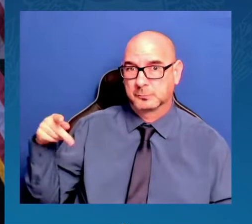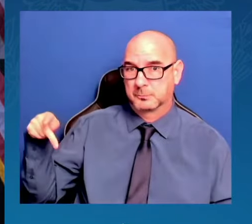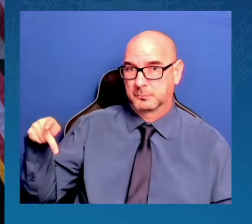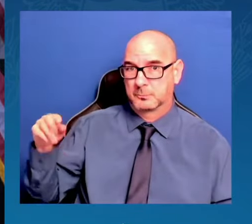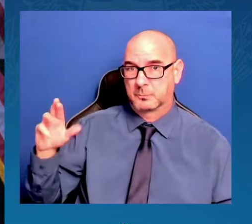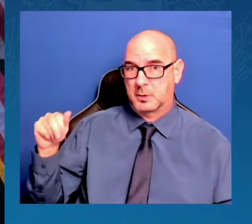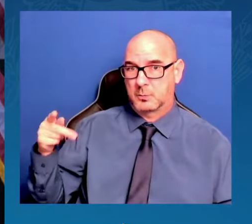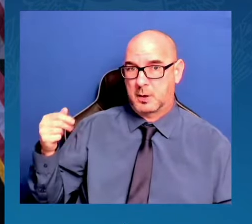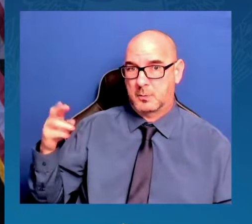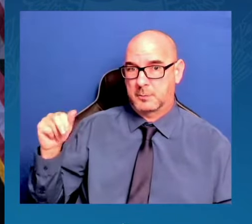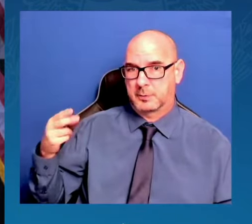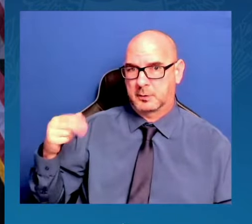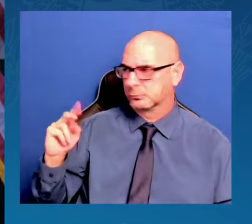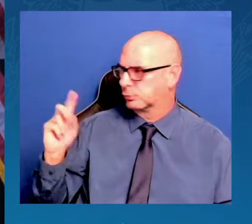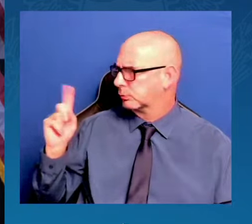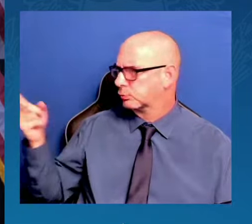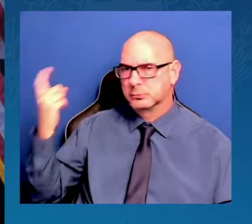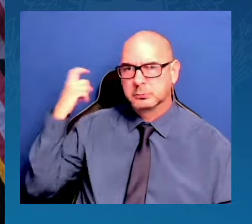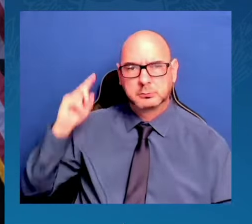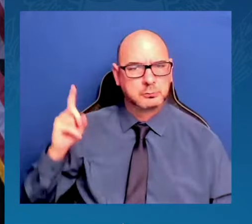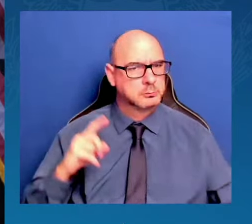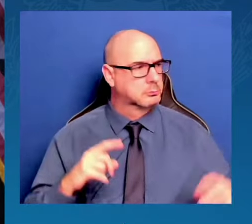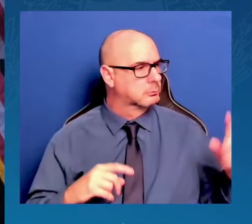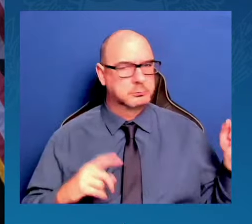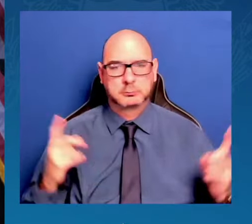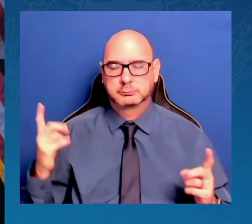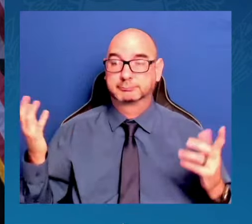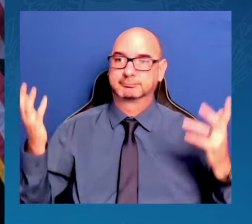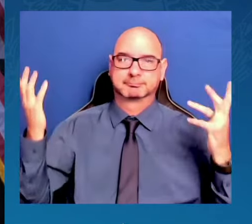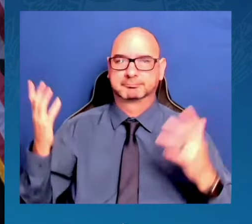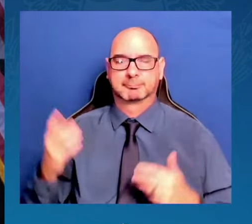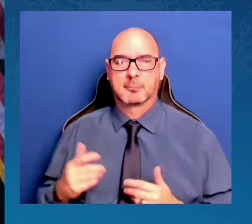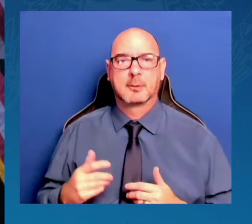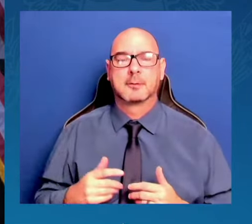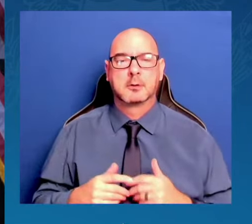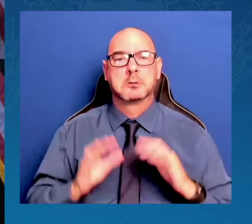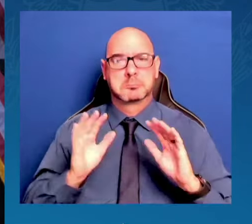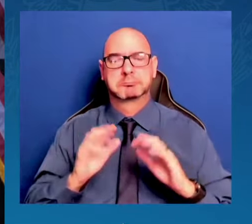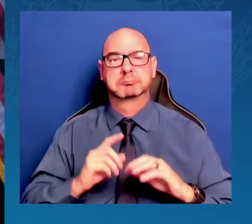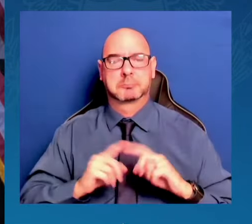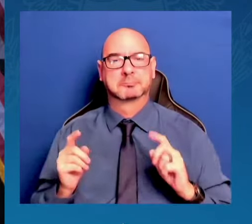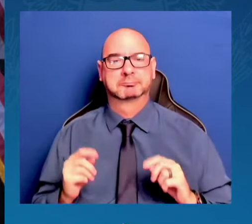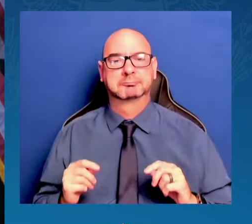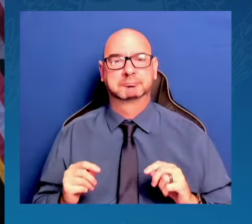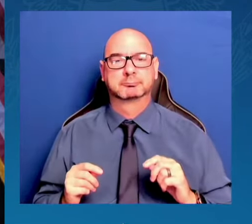She just left the stage -- but is always on the stage. Audience Member: We love you! The Vice President: And we love